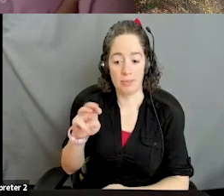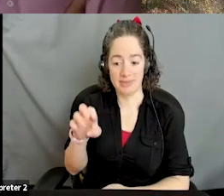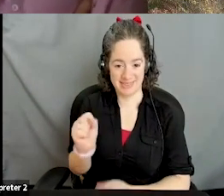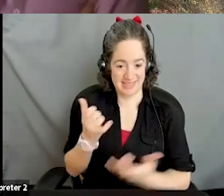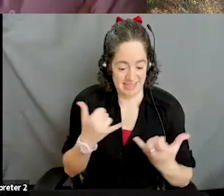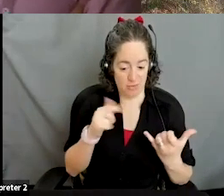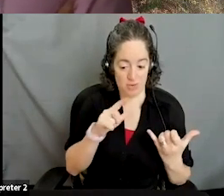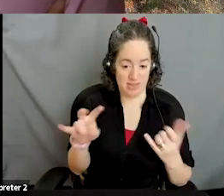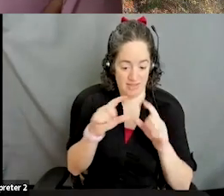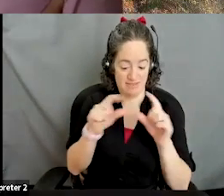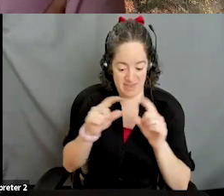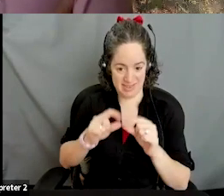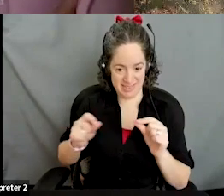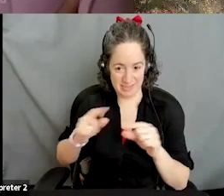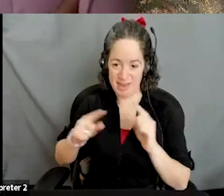a year from now, two, three, five years from now.